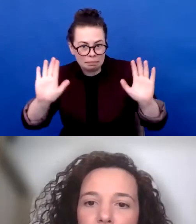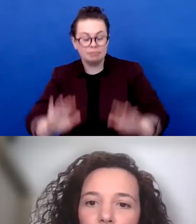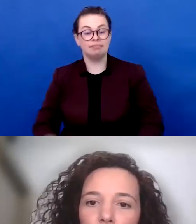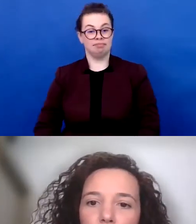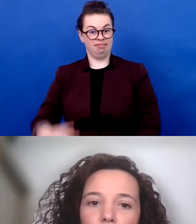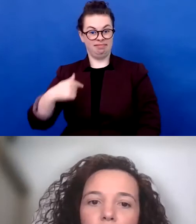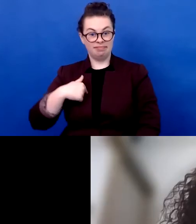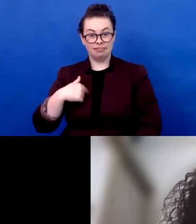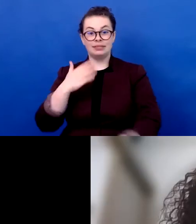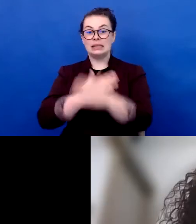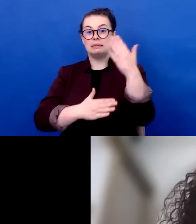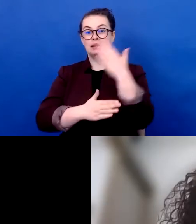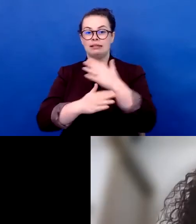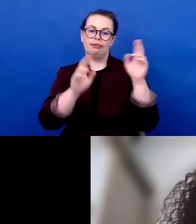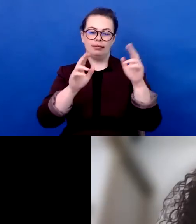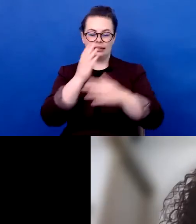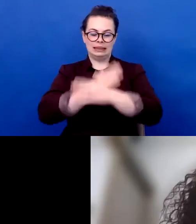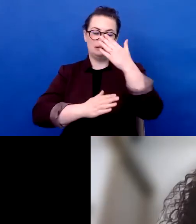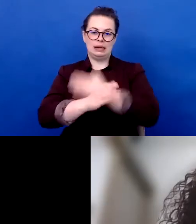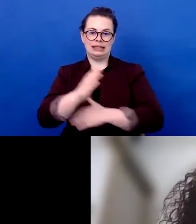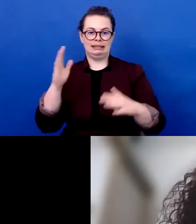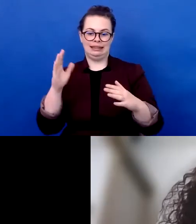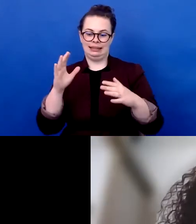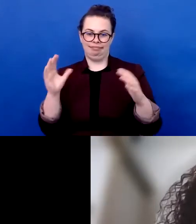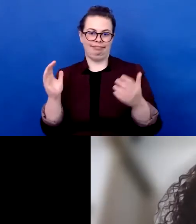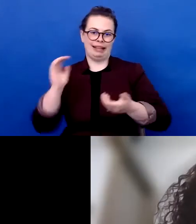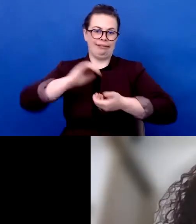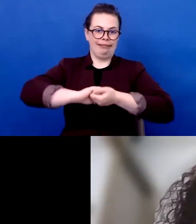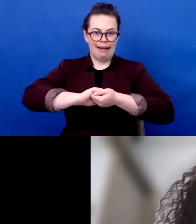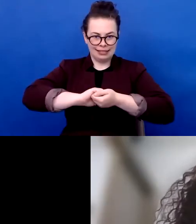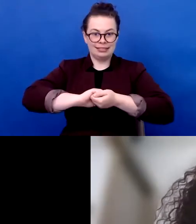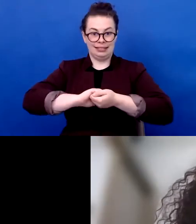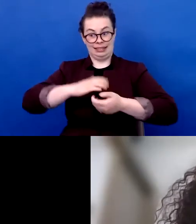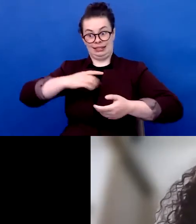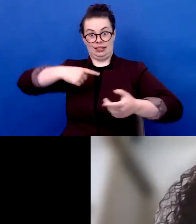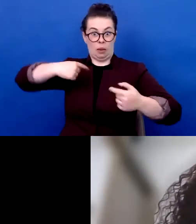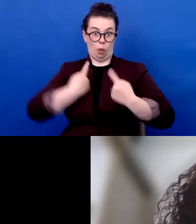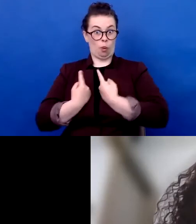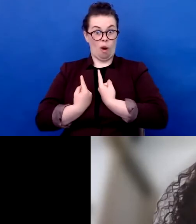stakeholder group on persons with disabilities on the goal 10 on reducing inequalities